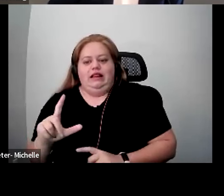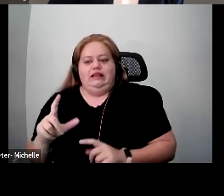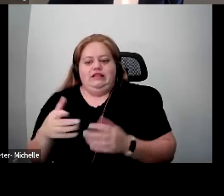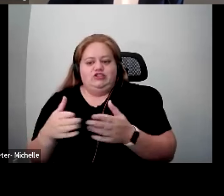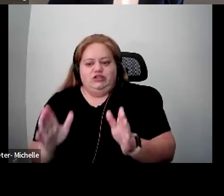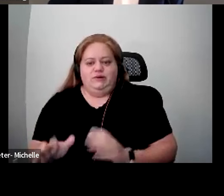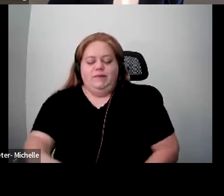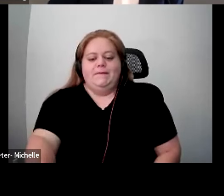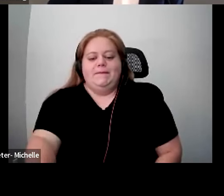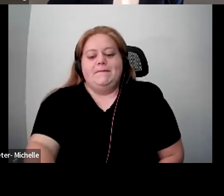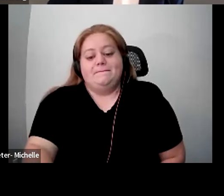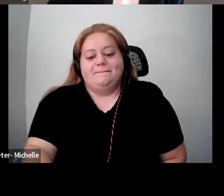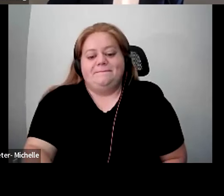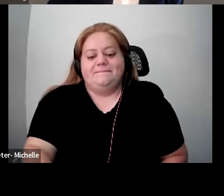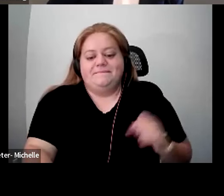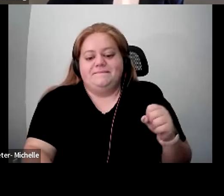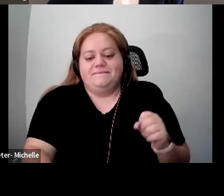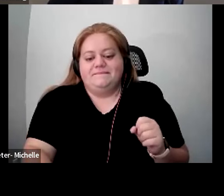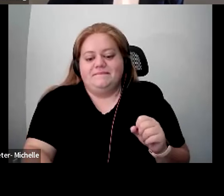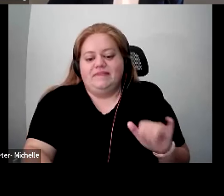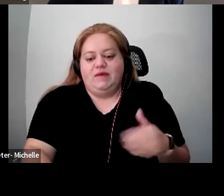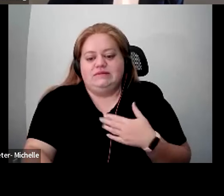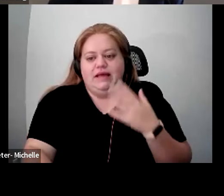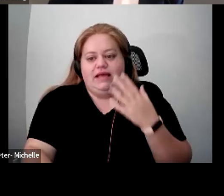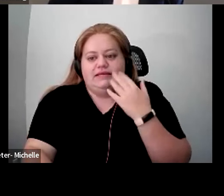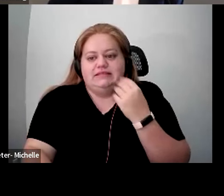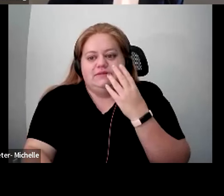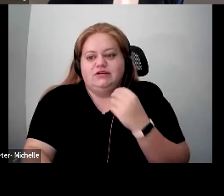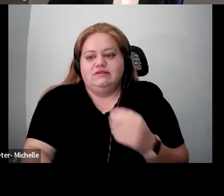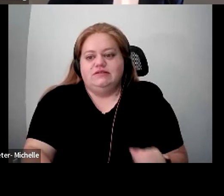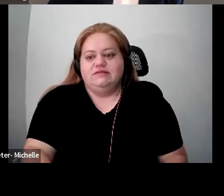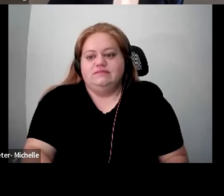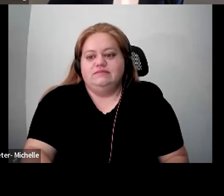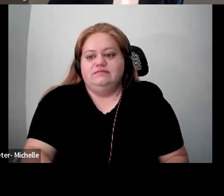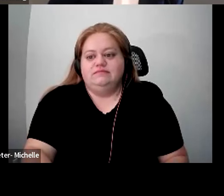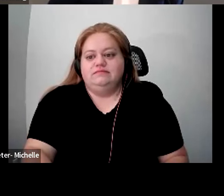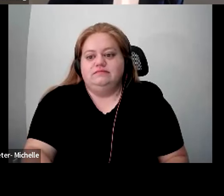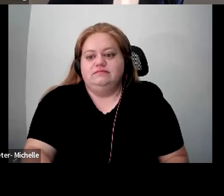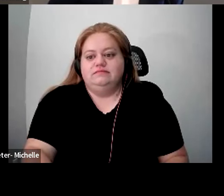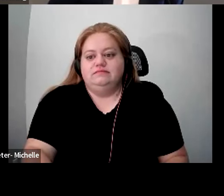So, yeah, that was my experience with inaccessible PDFs.